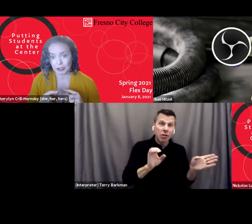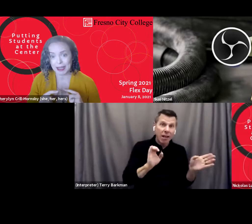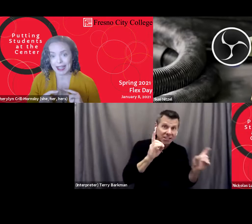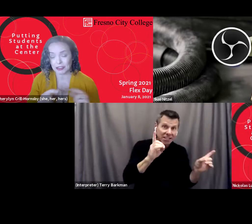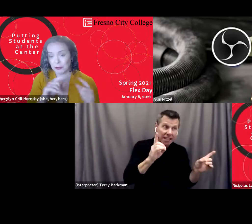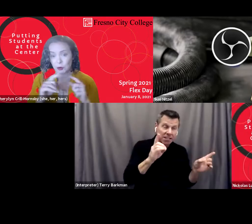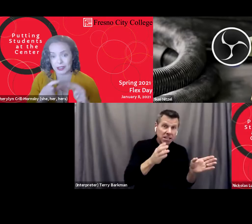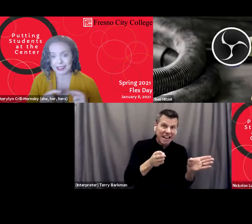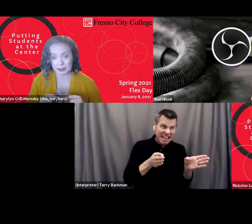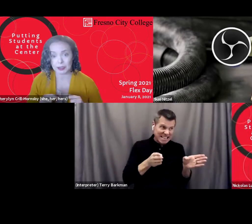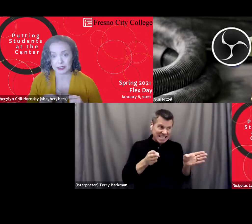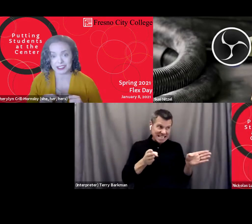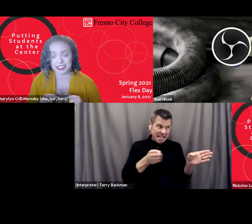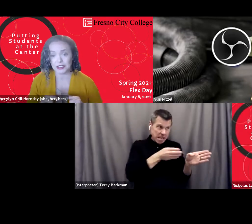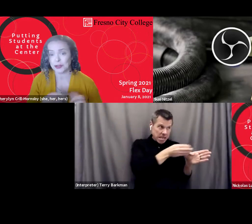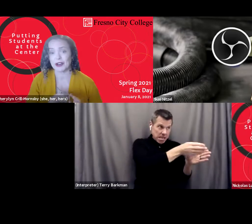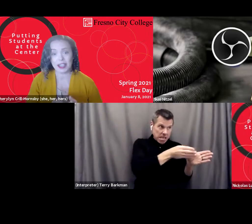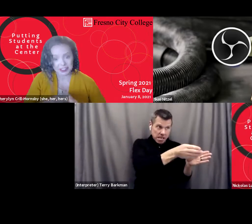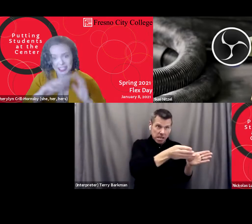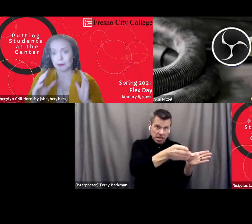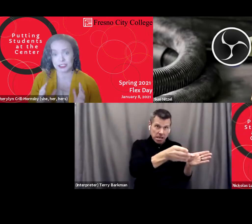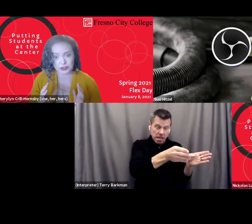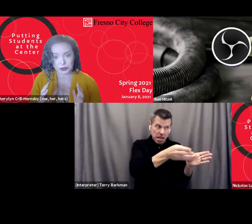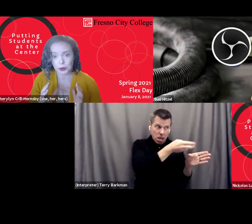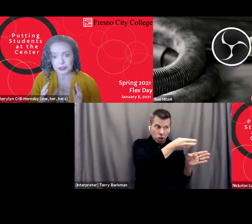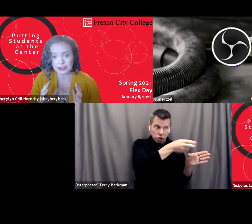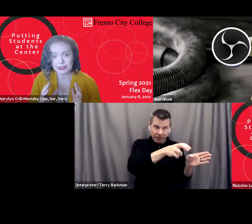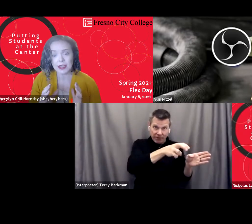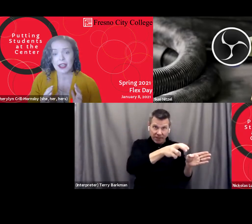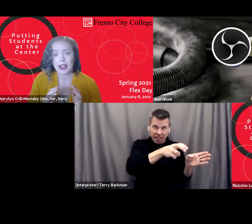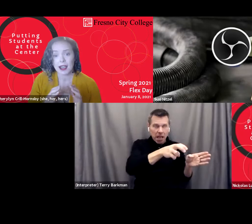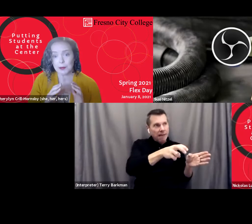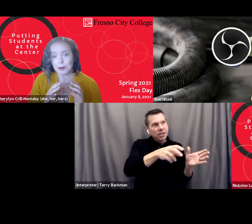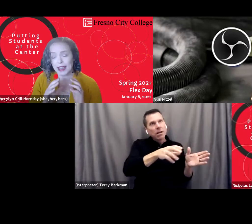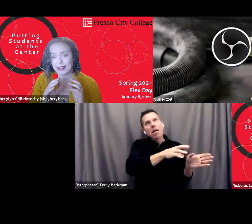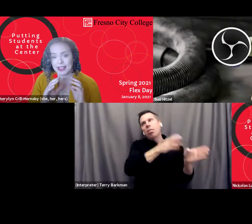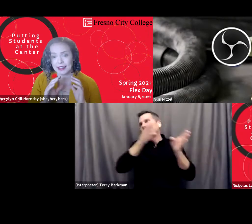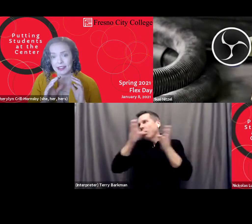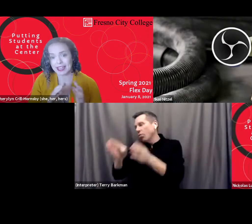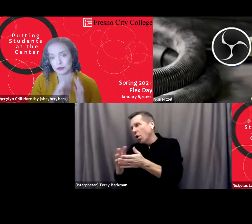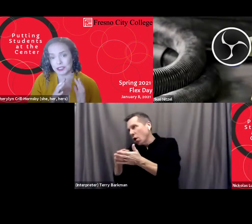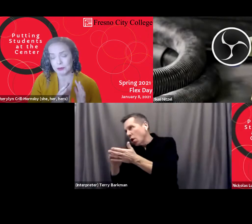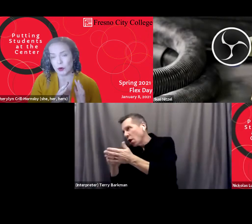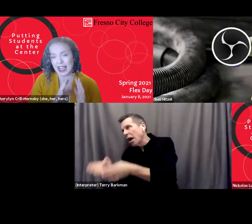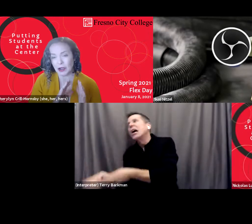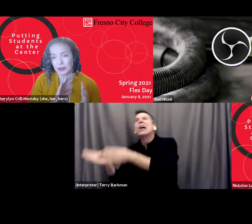their path, they're more likely to be able to continue without having to take a bunch of new courses. And that that is really more how